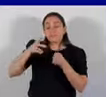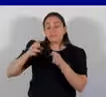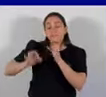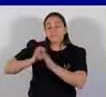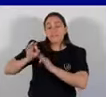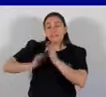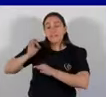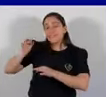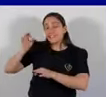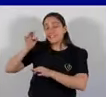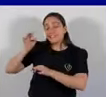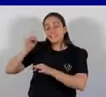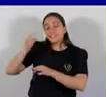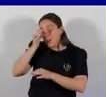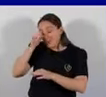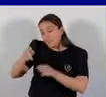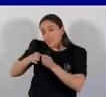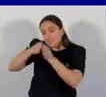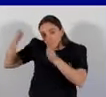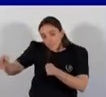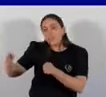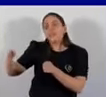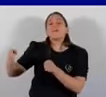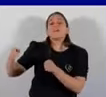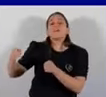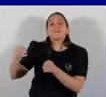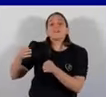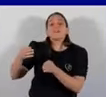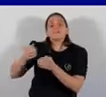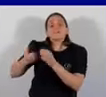And in the second part of the 20th century it grew by 2.1%